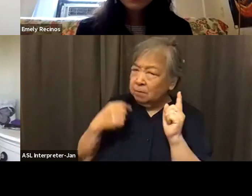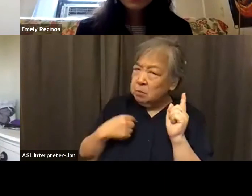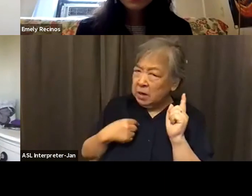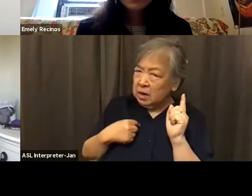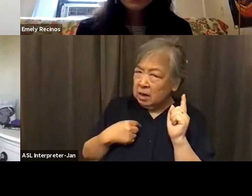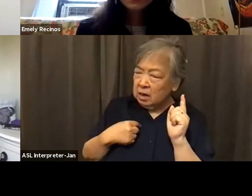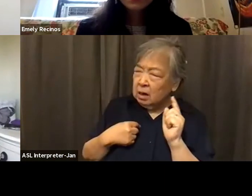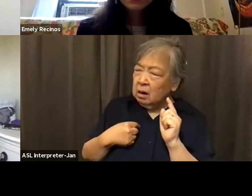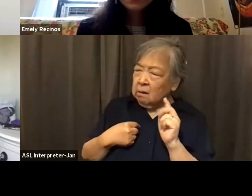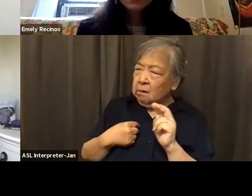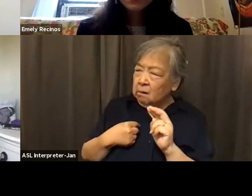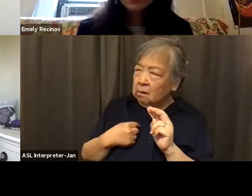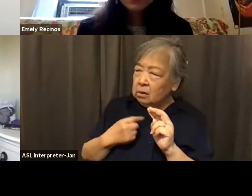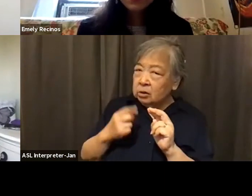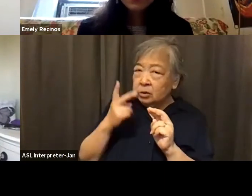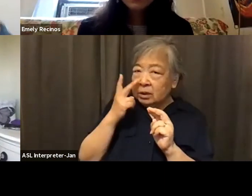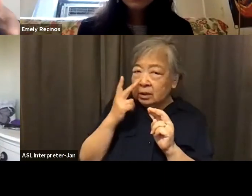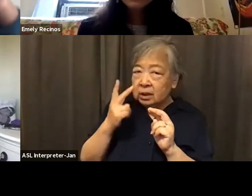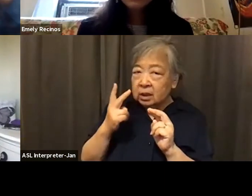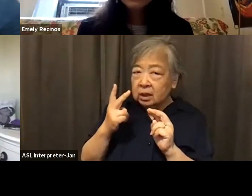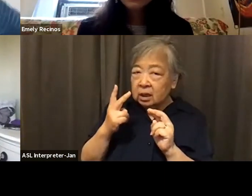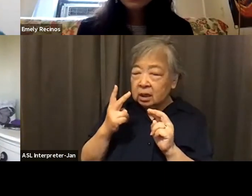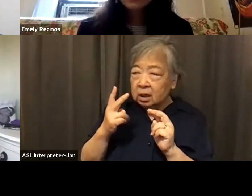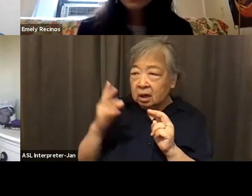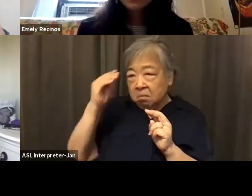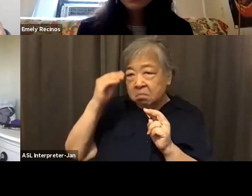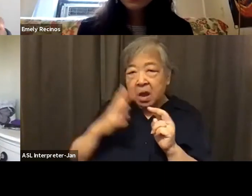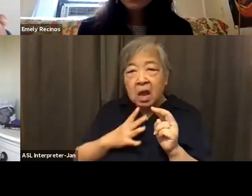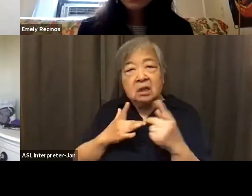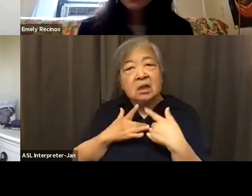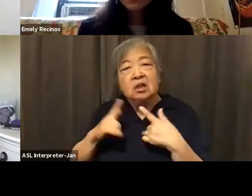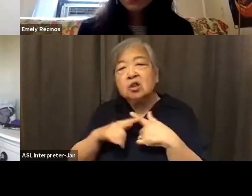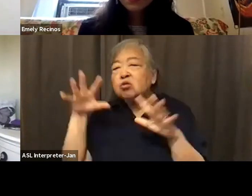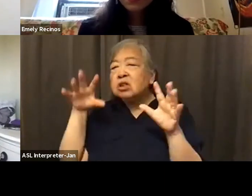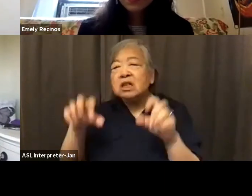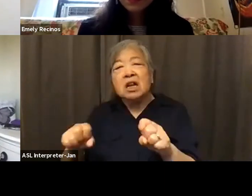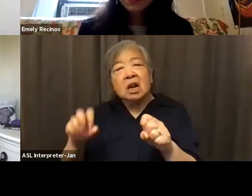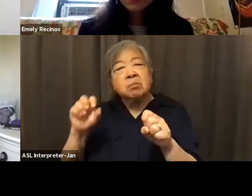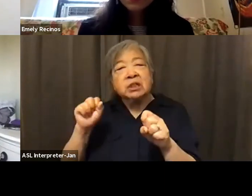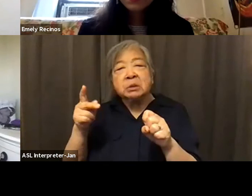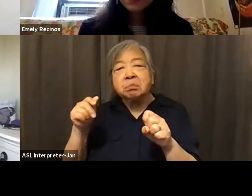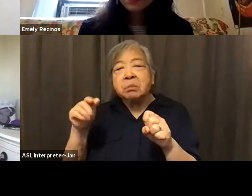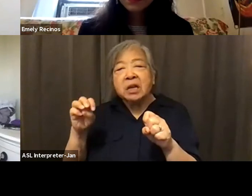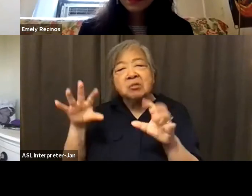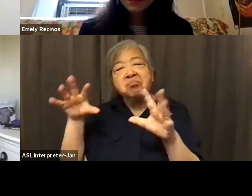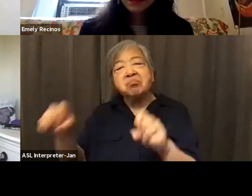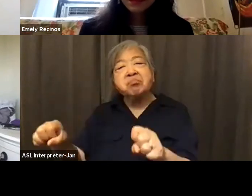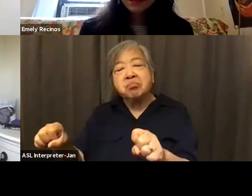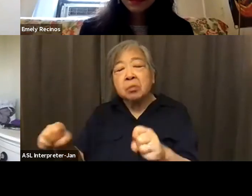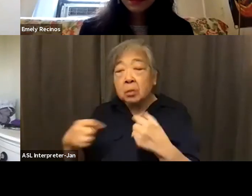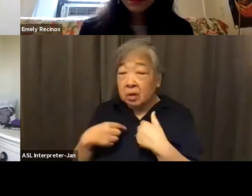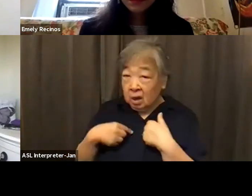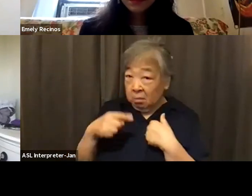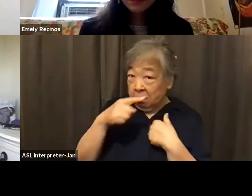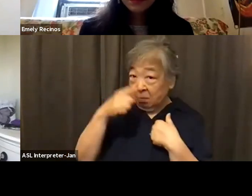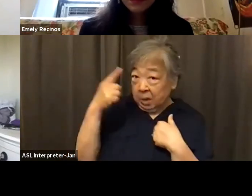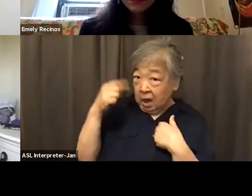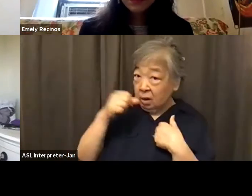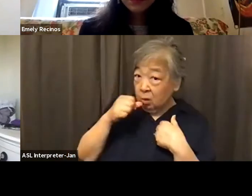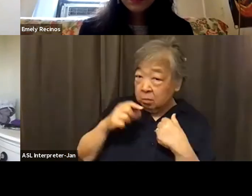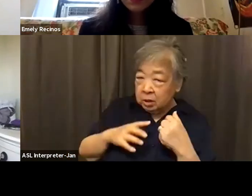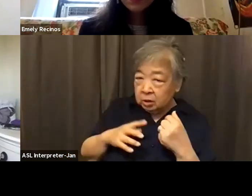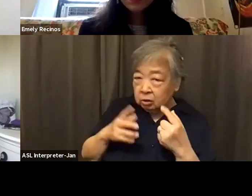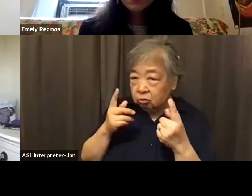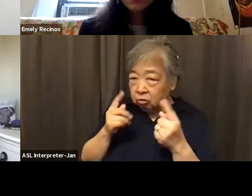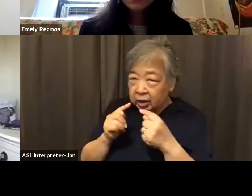how much men took up space as opposed like, as a Black woman trying to navigate that space,